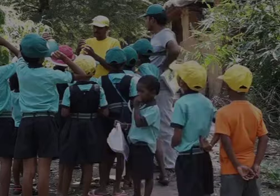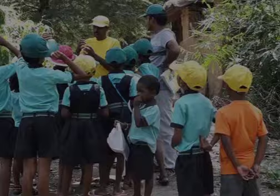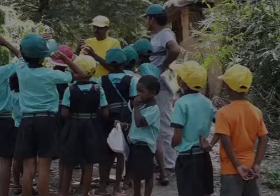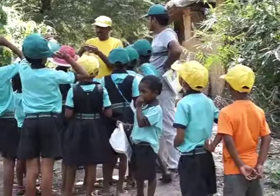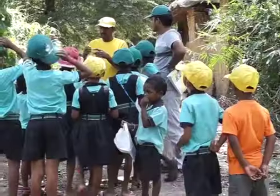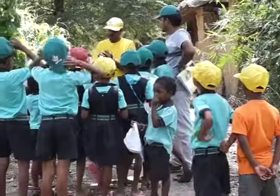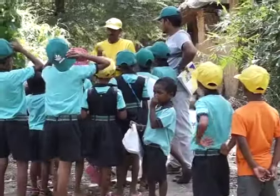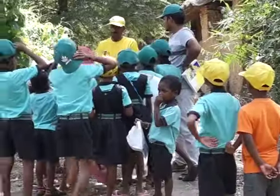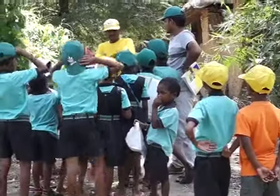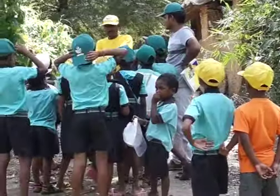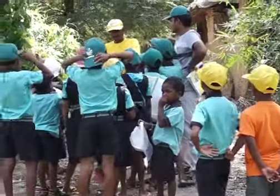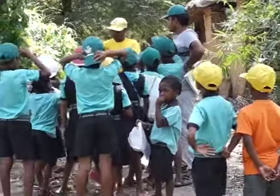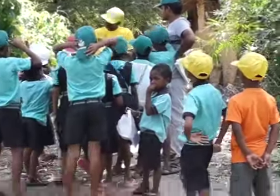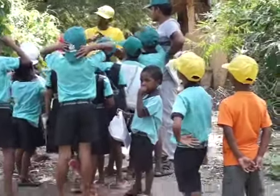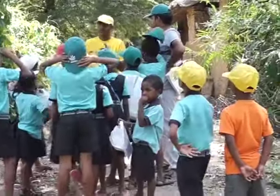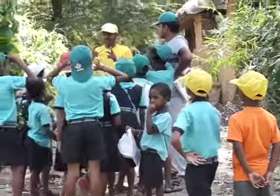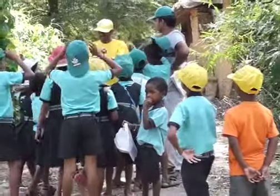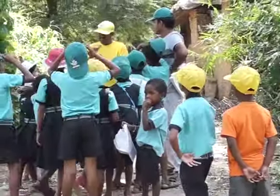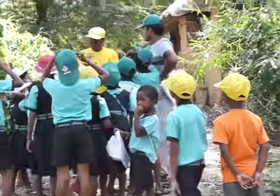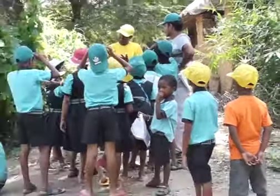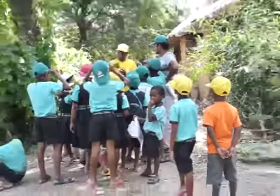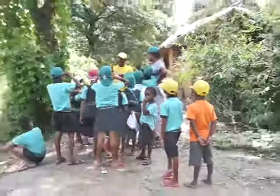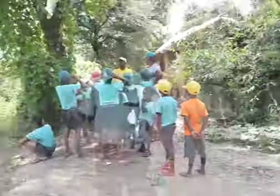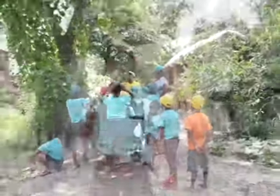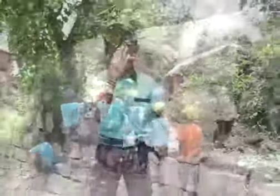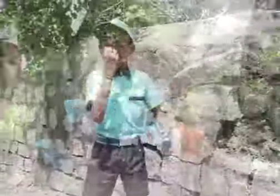we also involve the local deaf staff who has a lot of brutal experience and knows